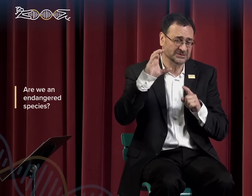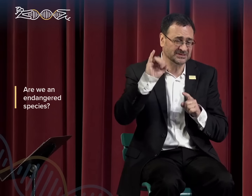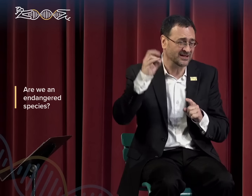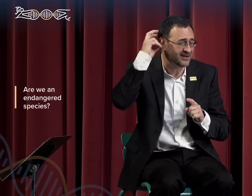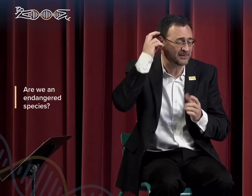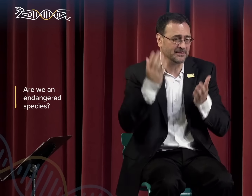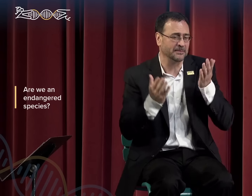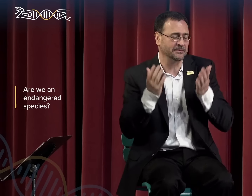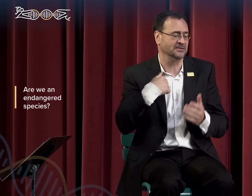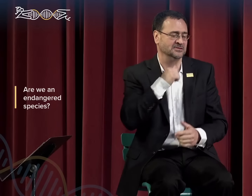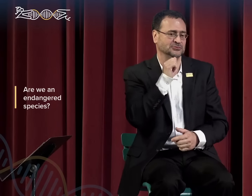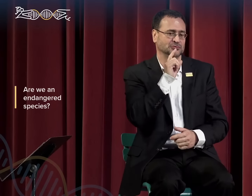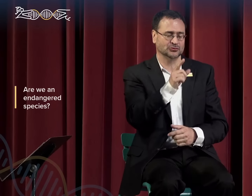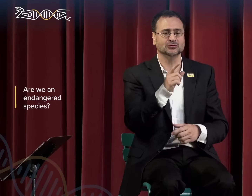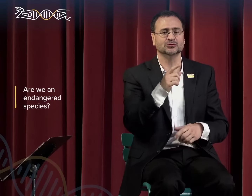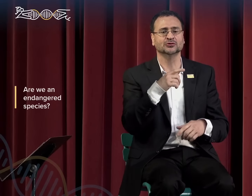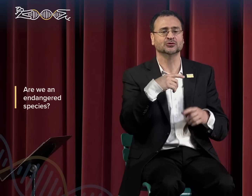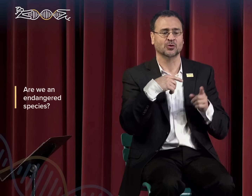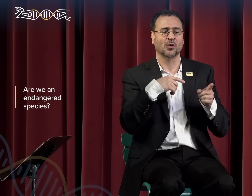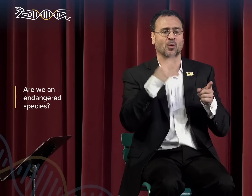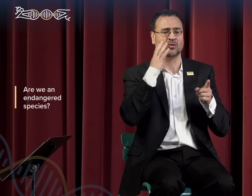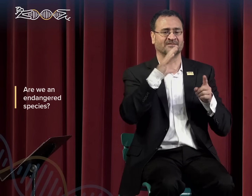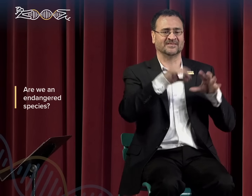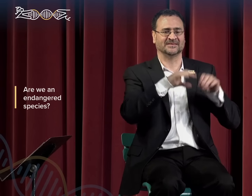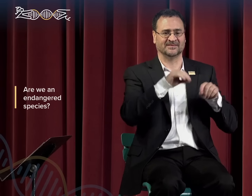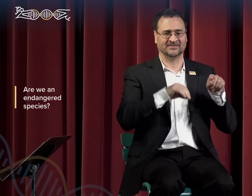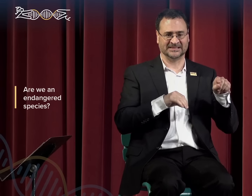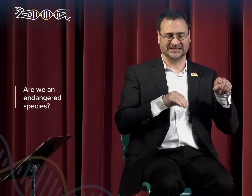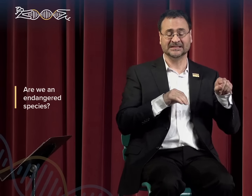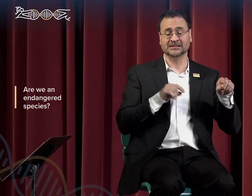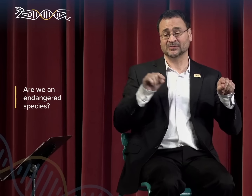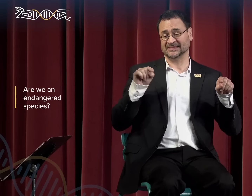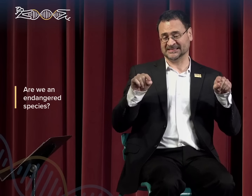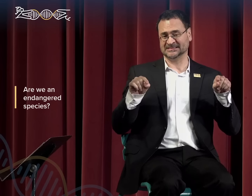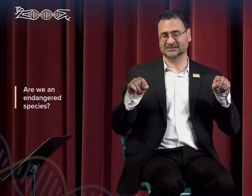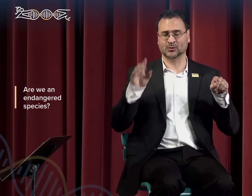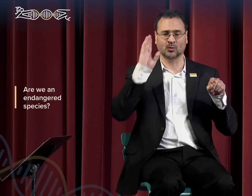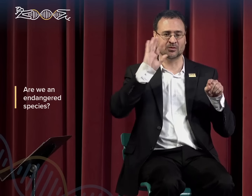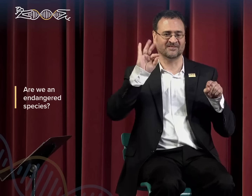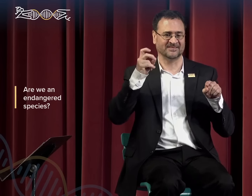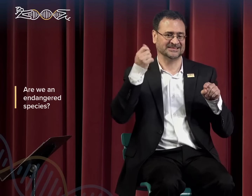what we see with cochlear implants. It's a 50/50 shot.